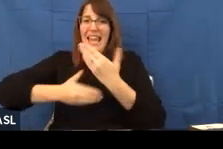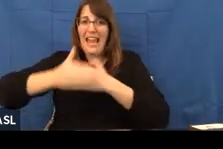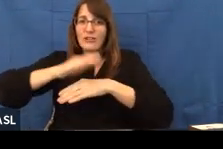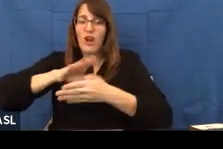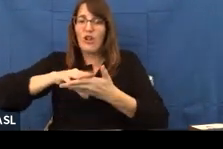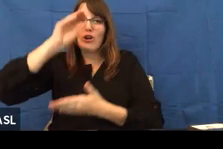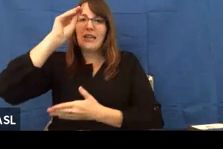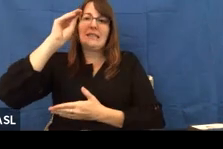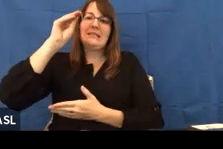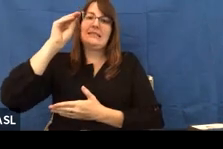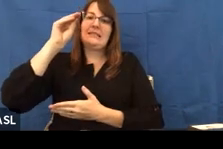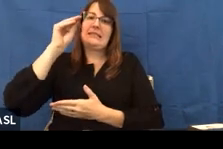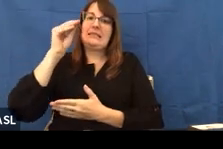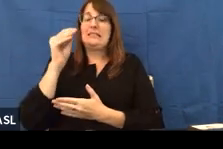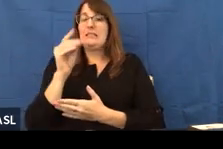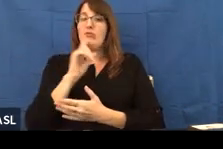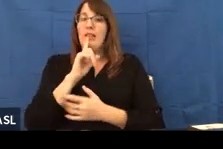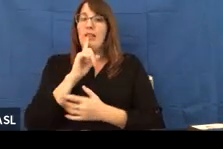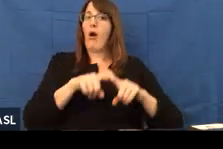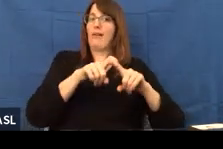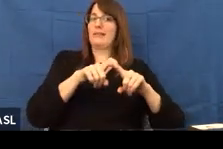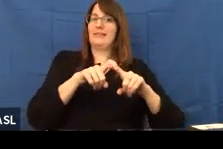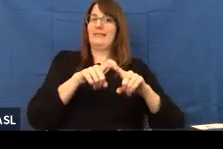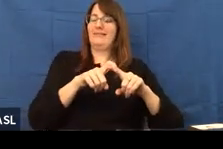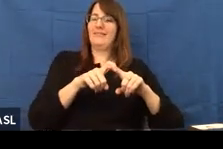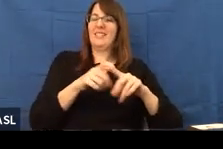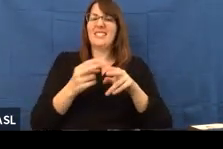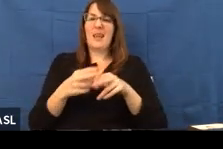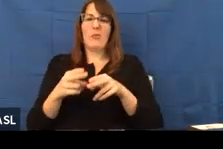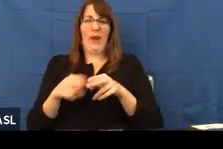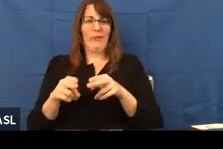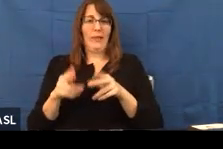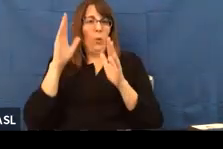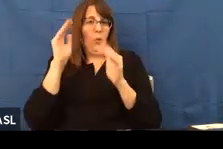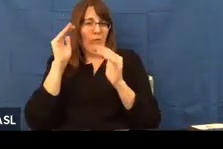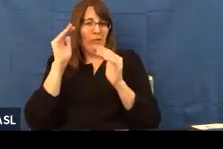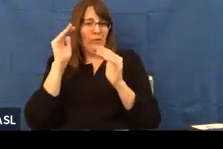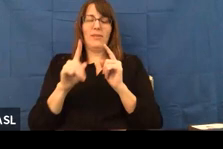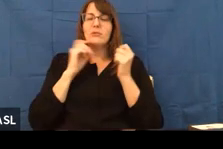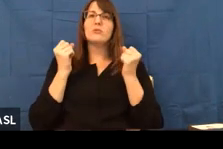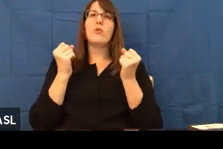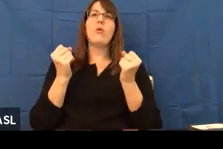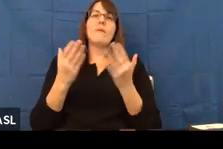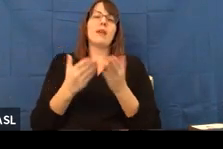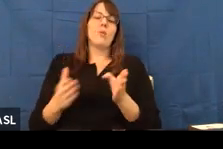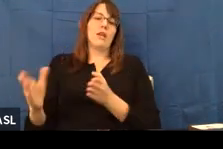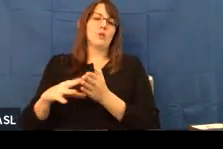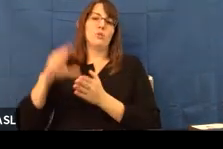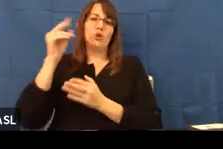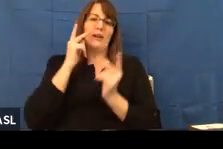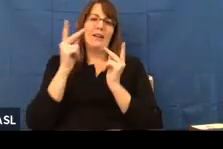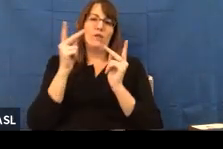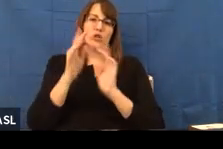Allison Frenzel : Be on pause. Hopefully temporarily, but there are so many other ways to engage students in a virtual space and still teach your standards.